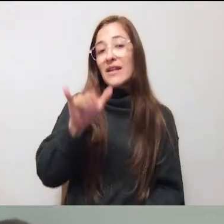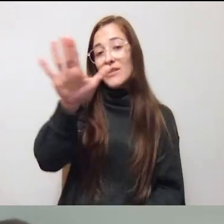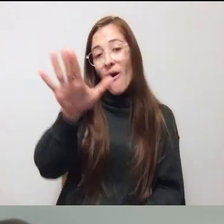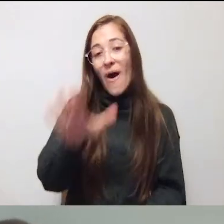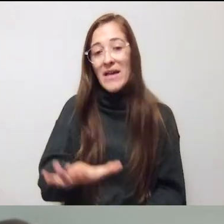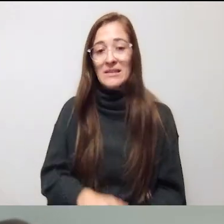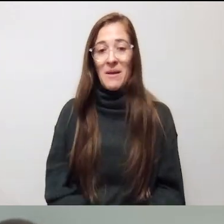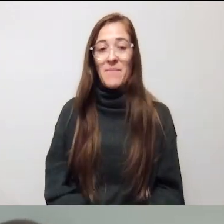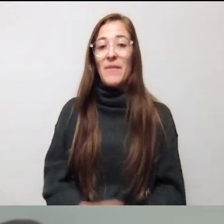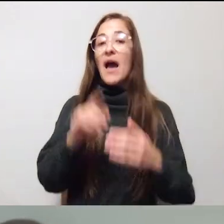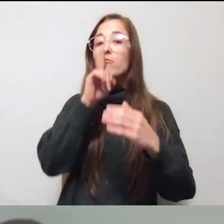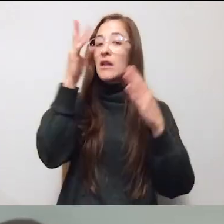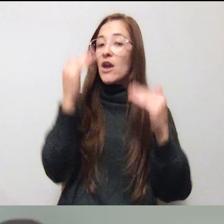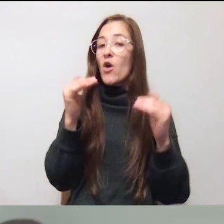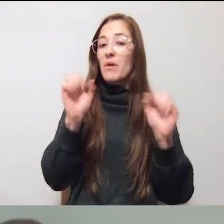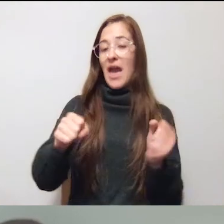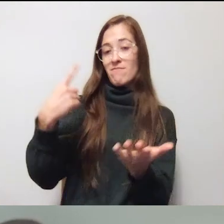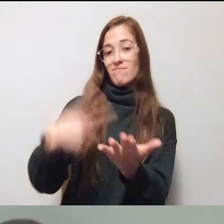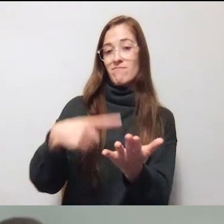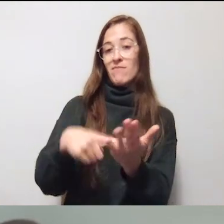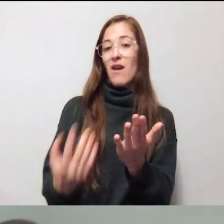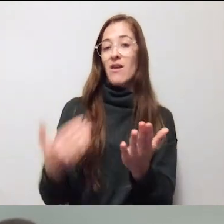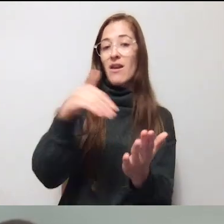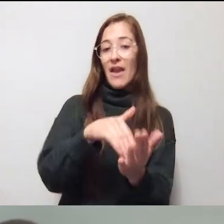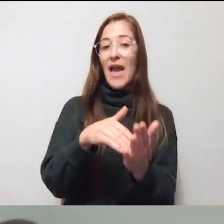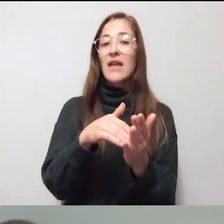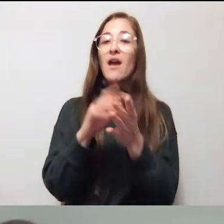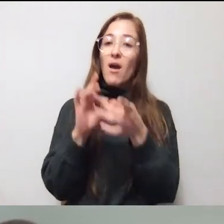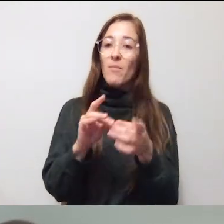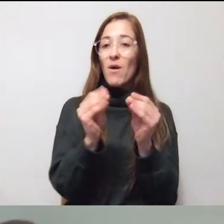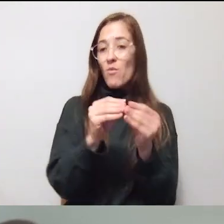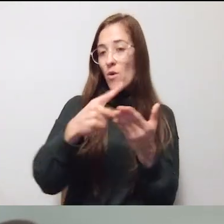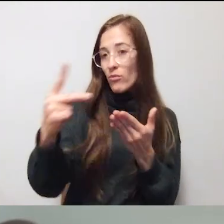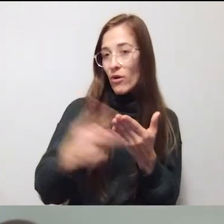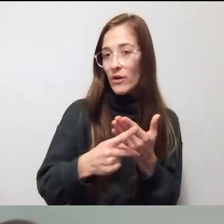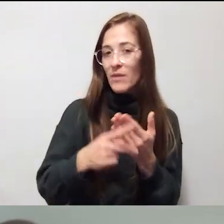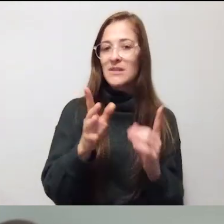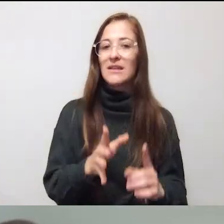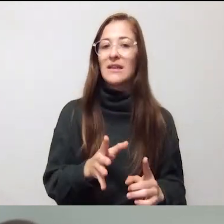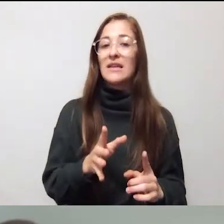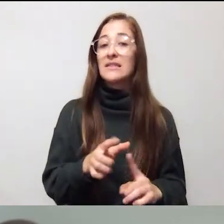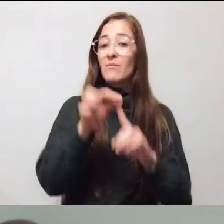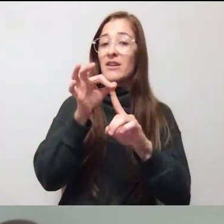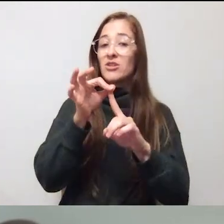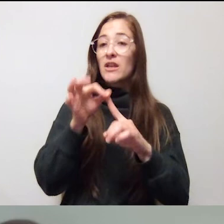So I really hope that we get to talk again about more of these programs, especially as we are moving into the winter.